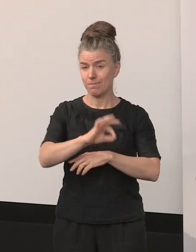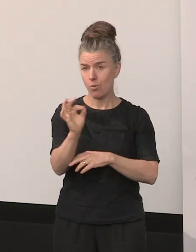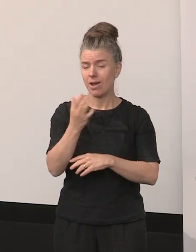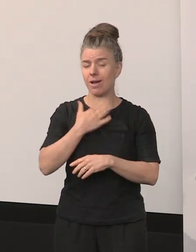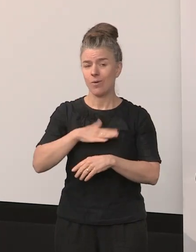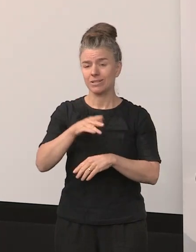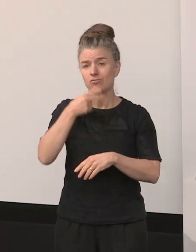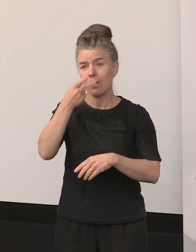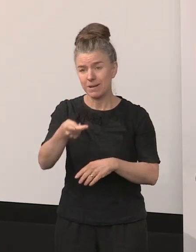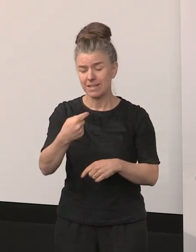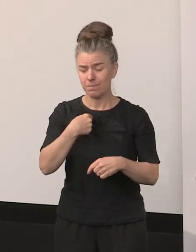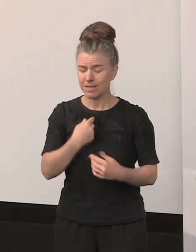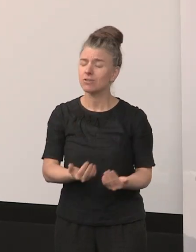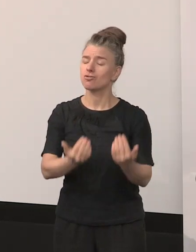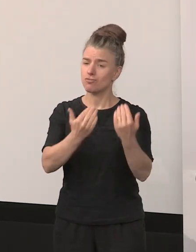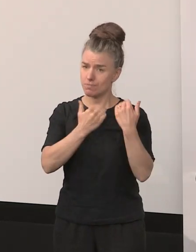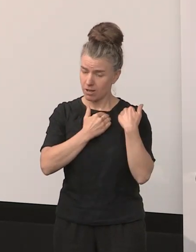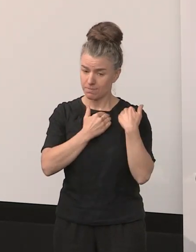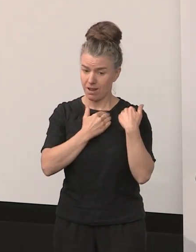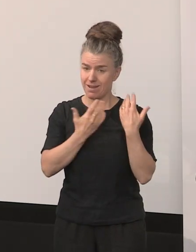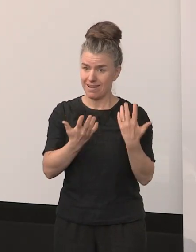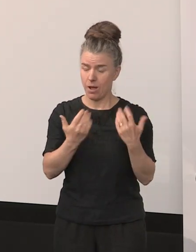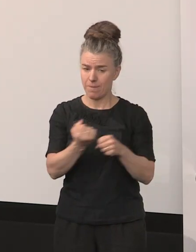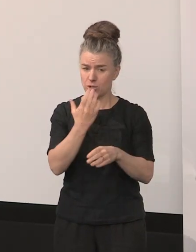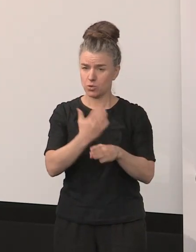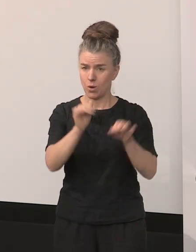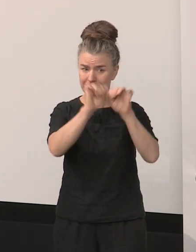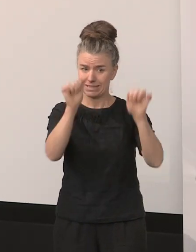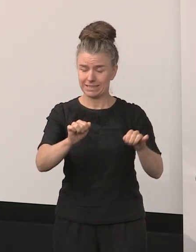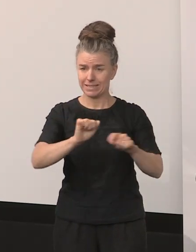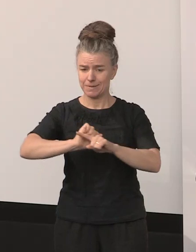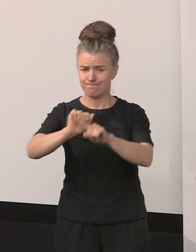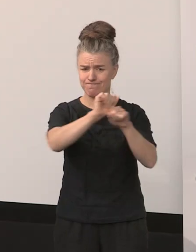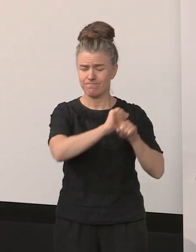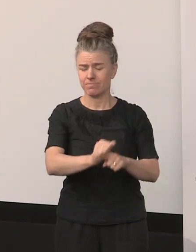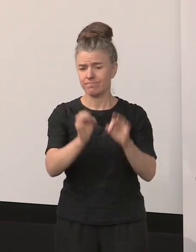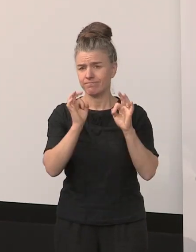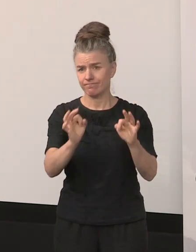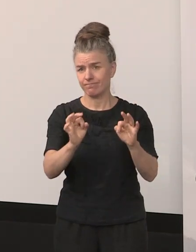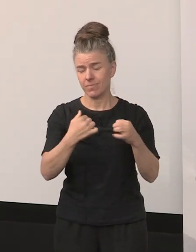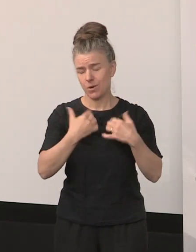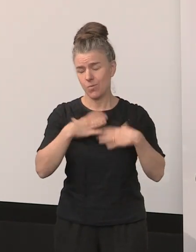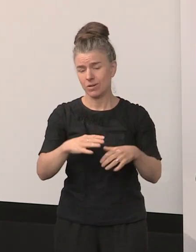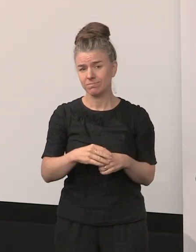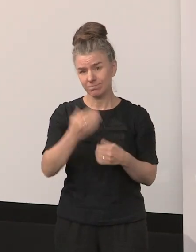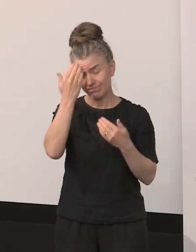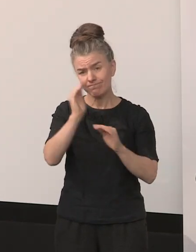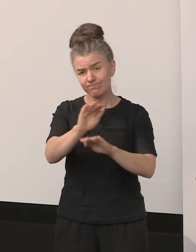in this position. As I said this morning, and I want to reiterate, I've taken responsibility to make sure